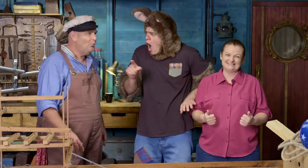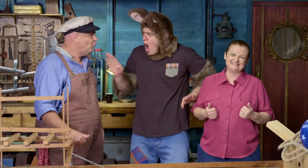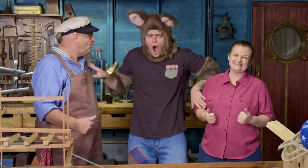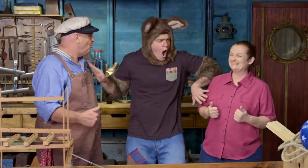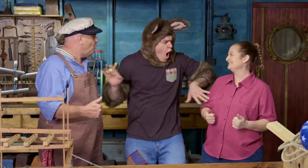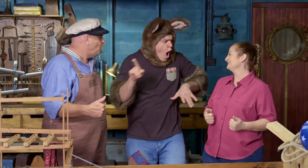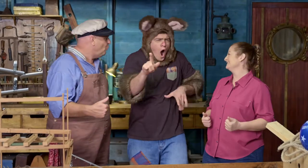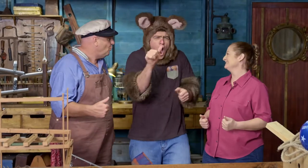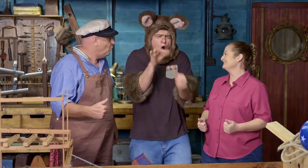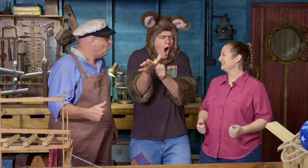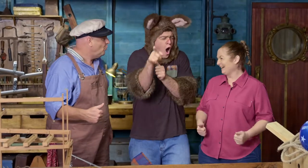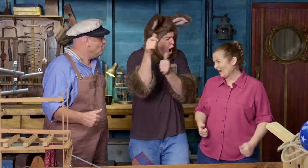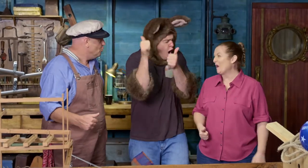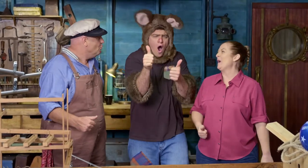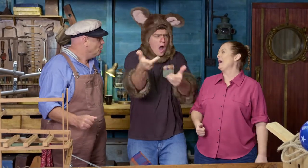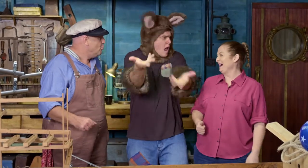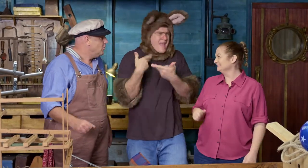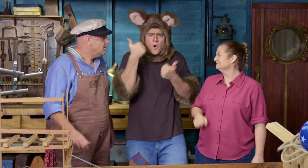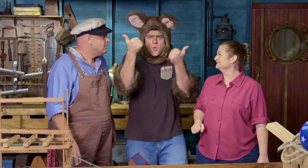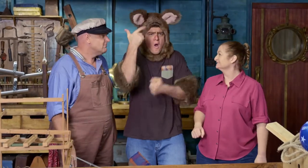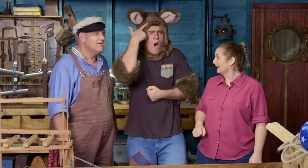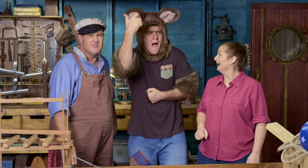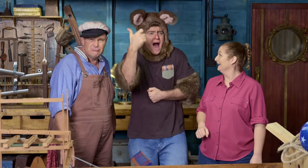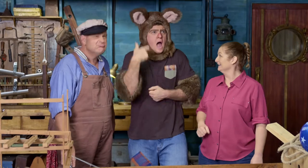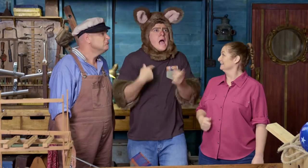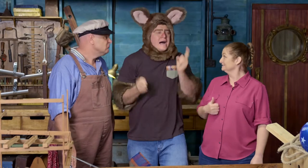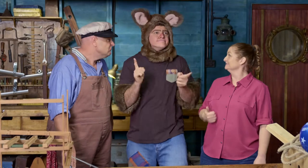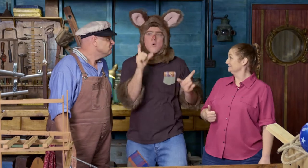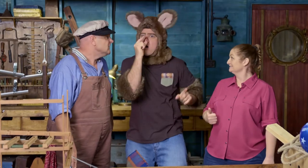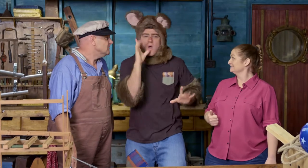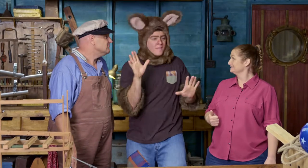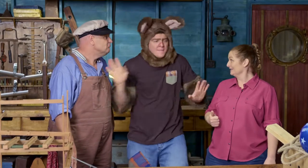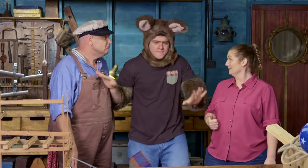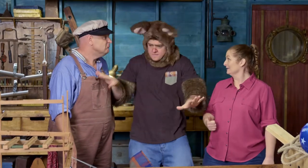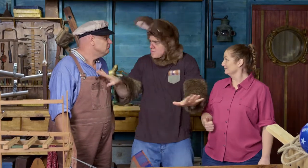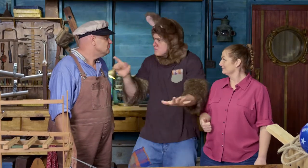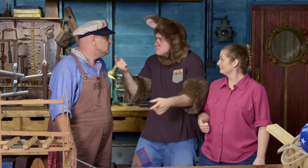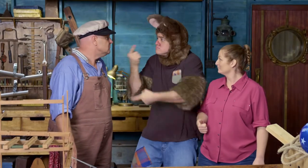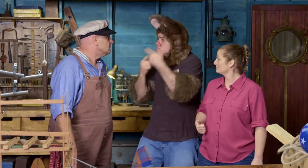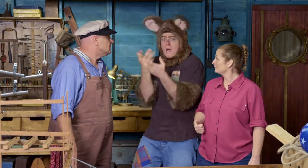Oh, wow! That was fantastic. And that's given me some great ideas. I think I know what I need to do now.